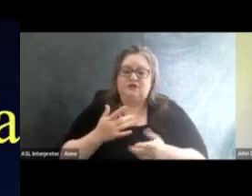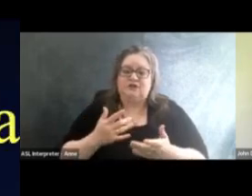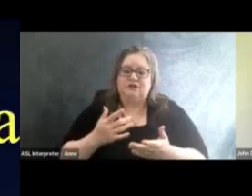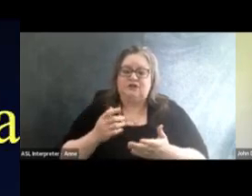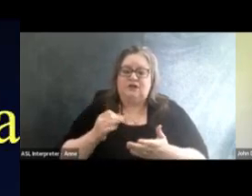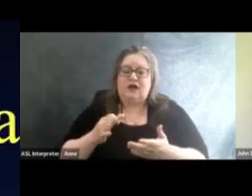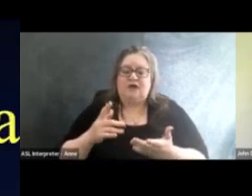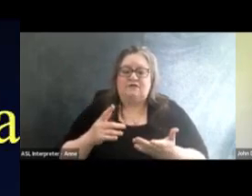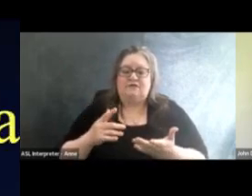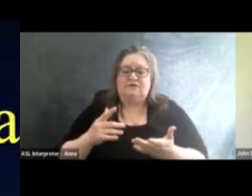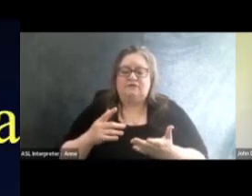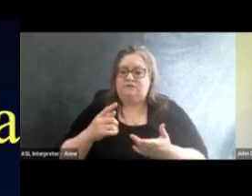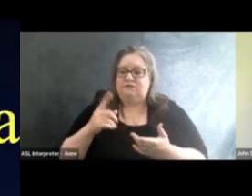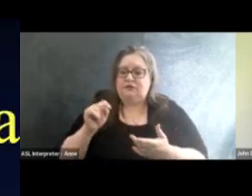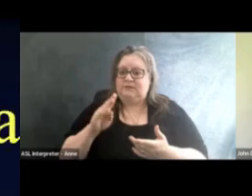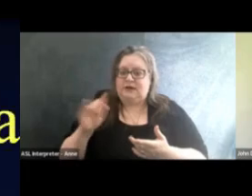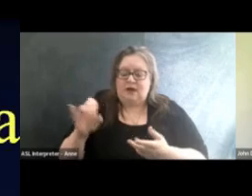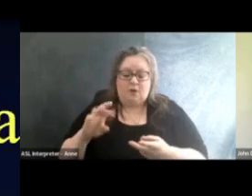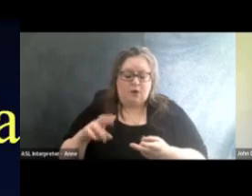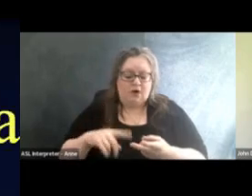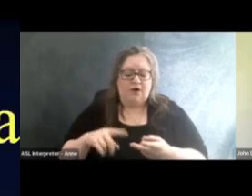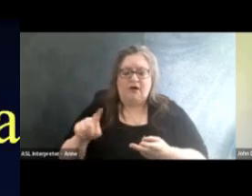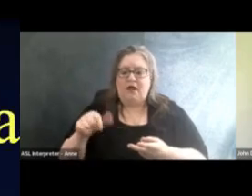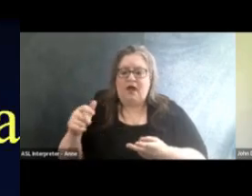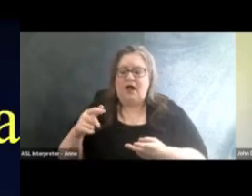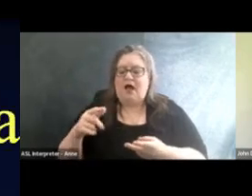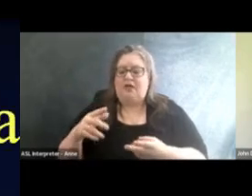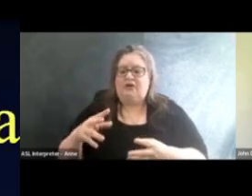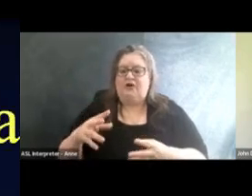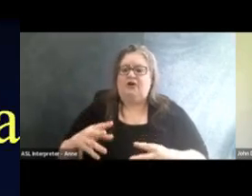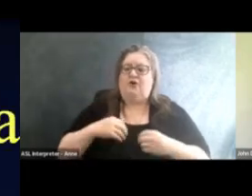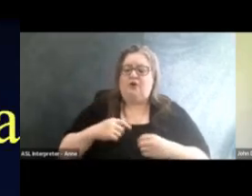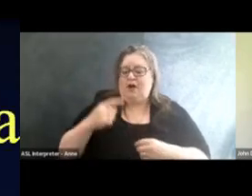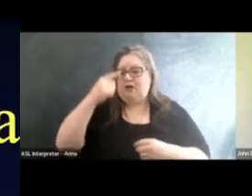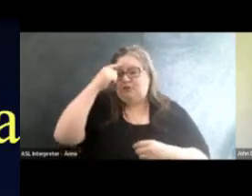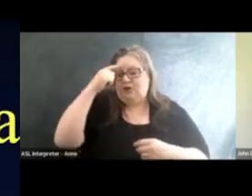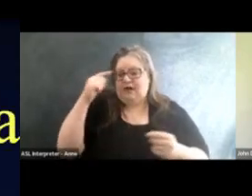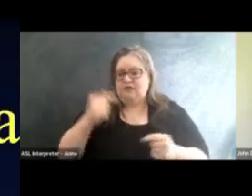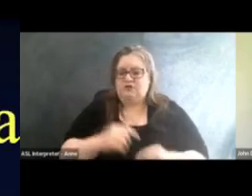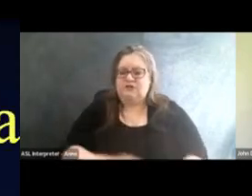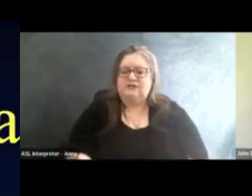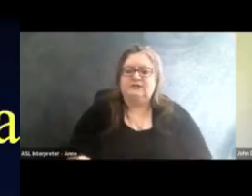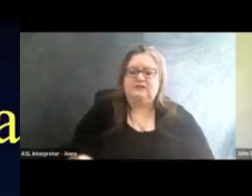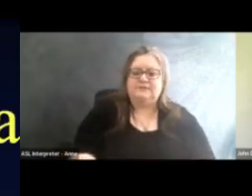history of traumatic brain injury or other acquired brain injuries. But the problem is